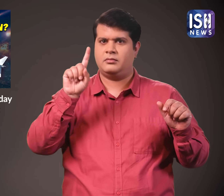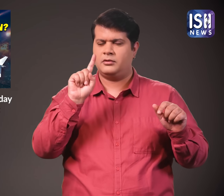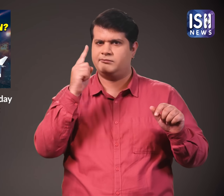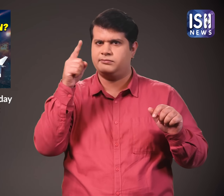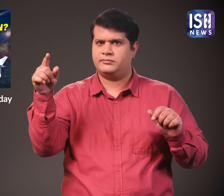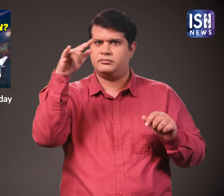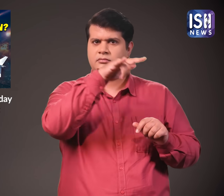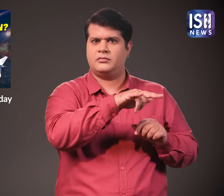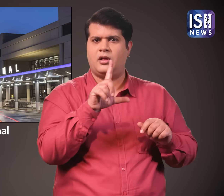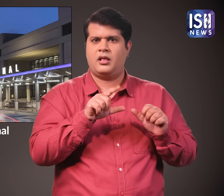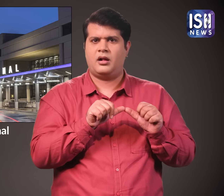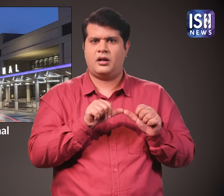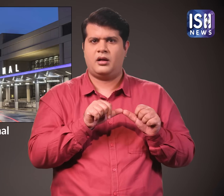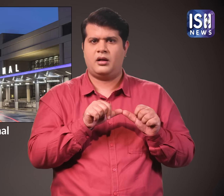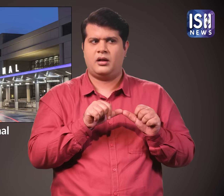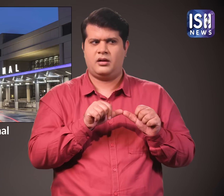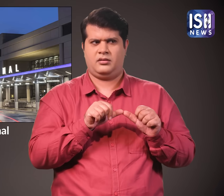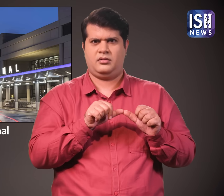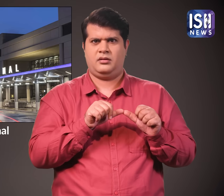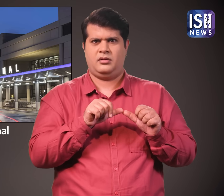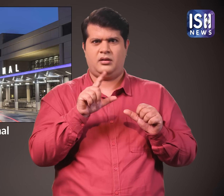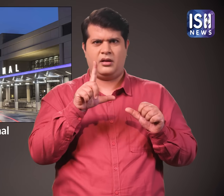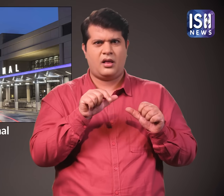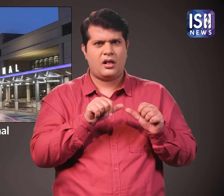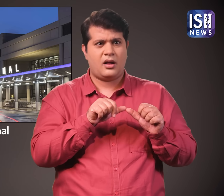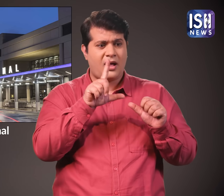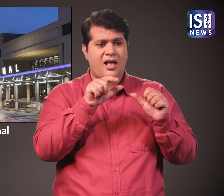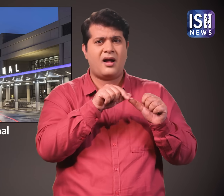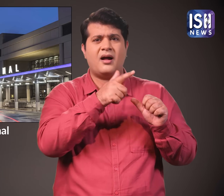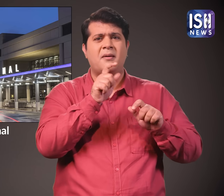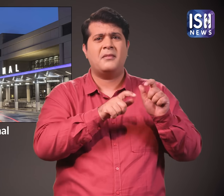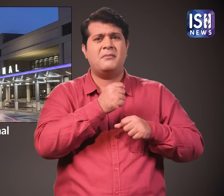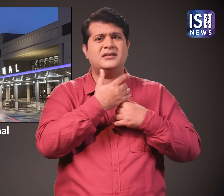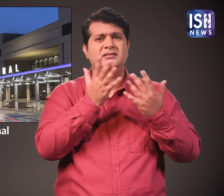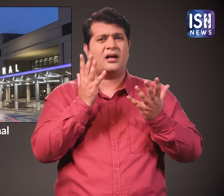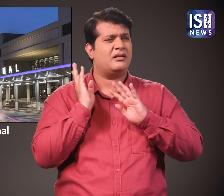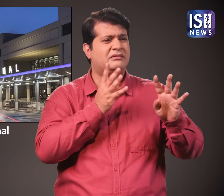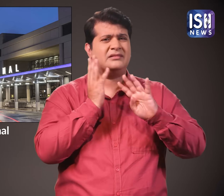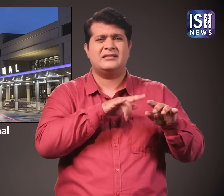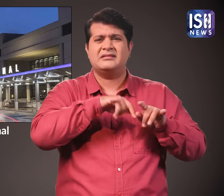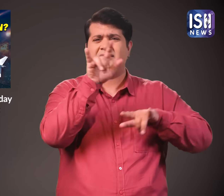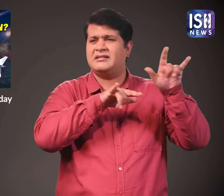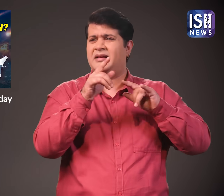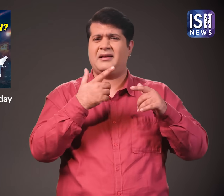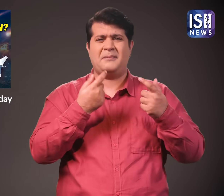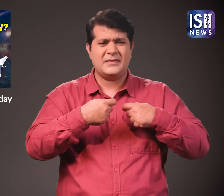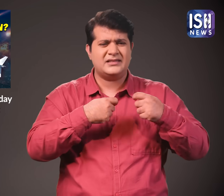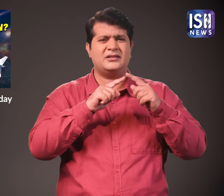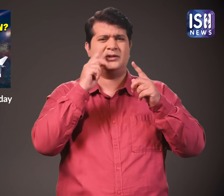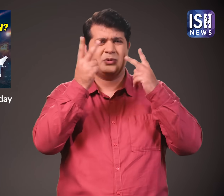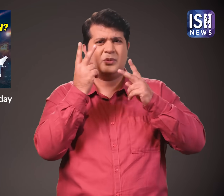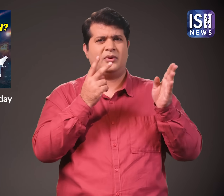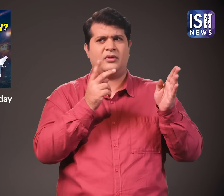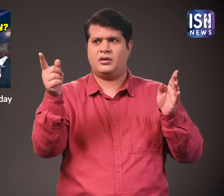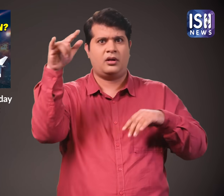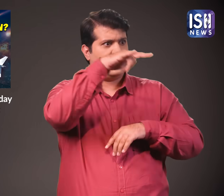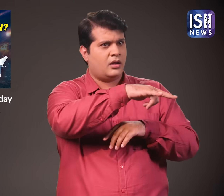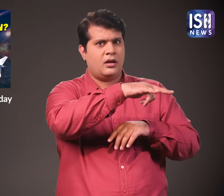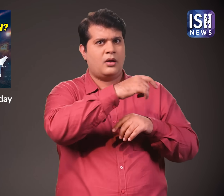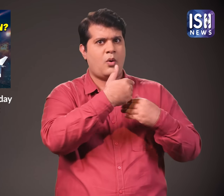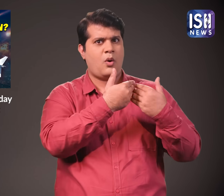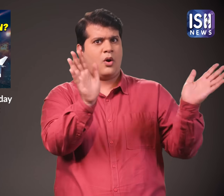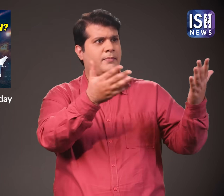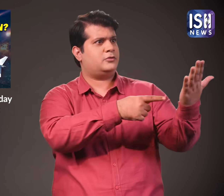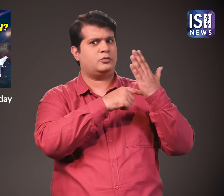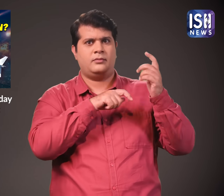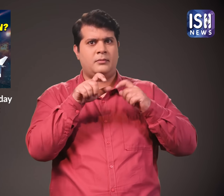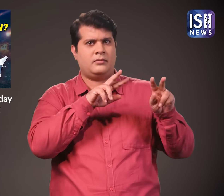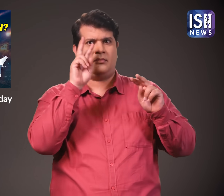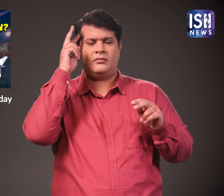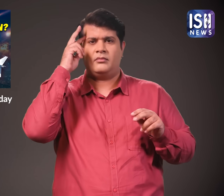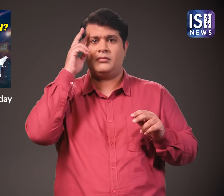landed at the busy civilian airport Los Angeles International (LAX), leaving people confused and curious.